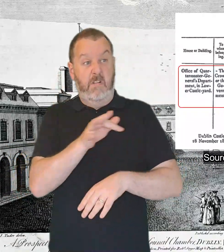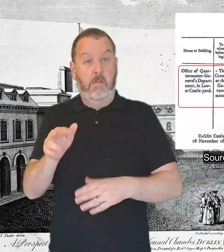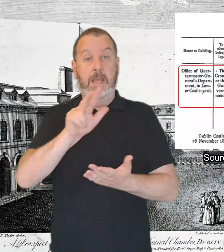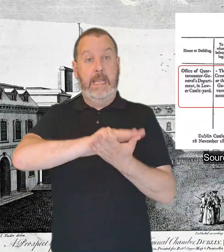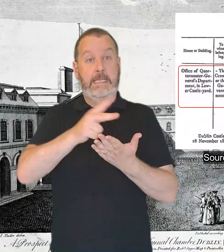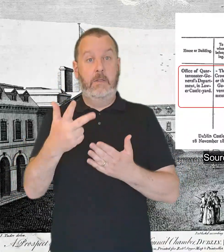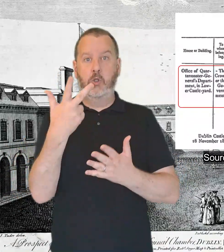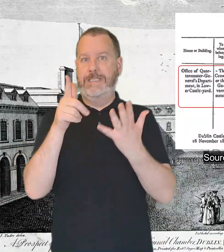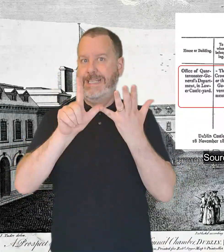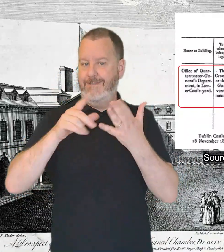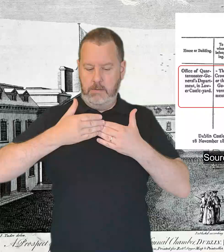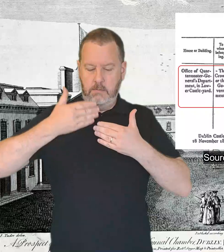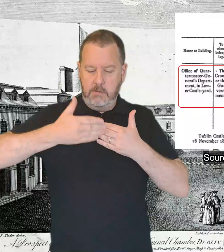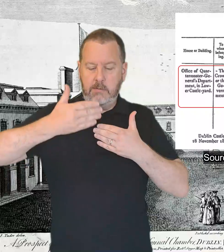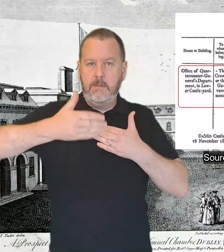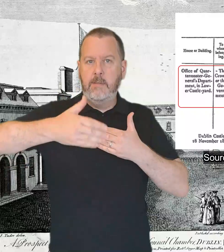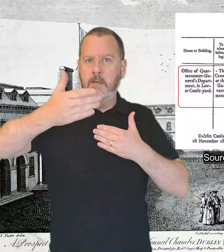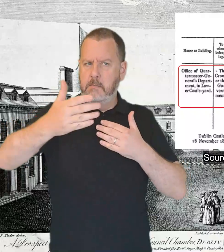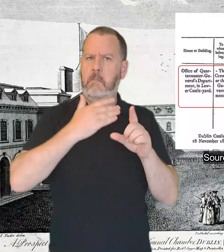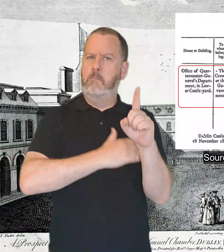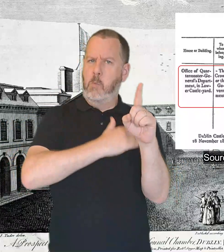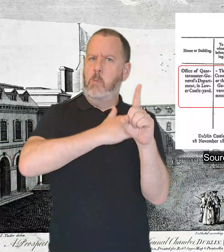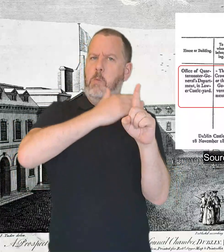John Moore not only rose through the ranks;